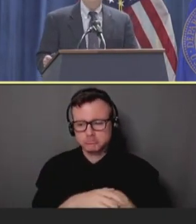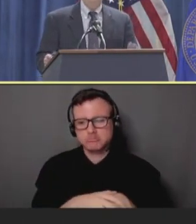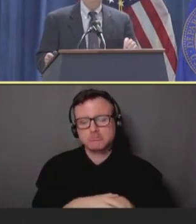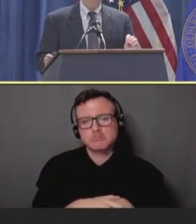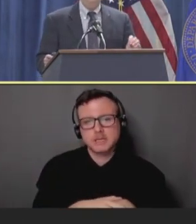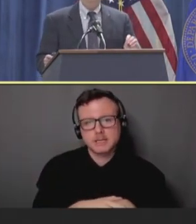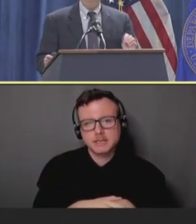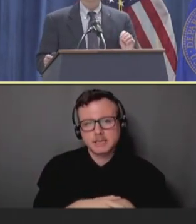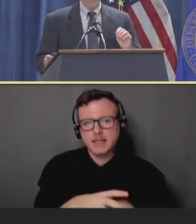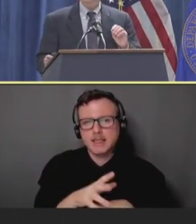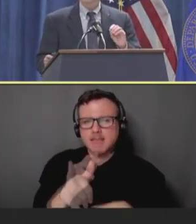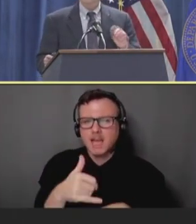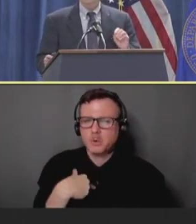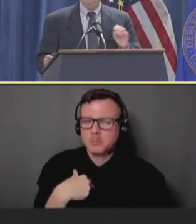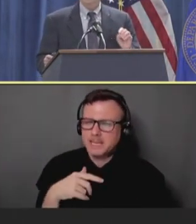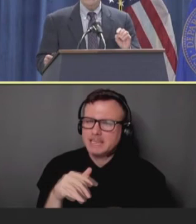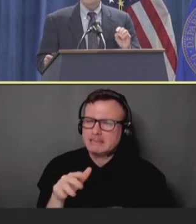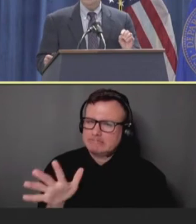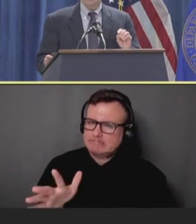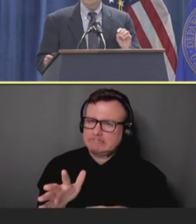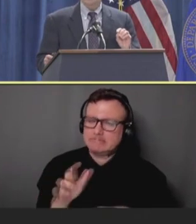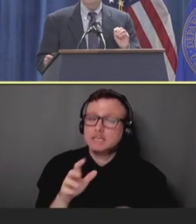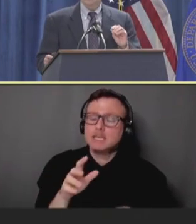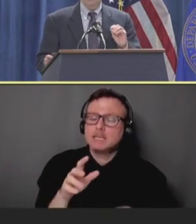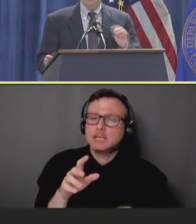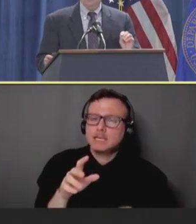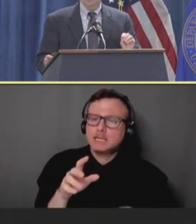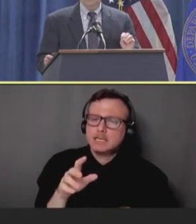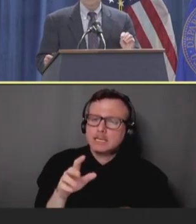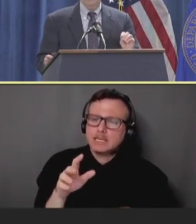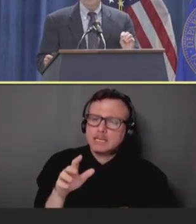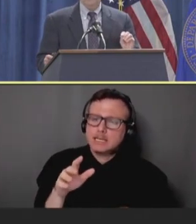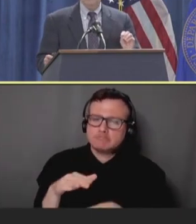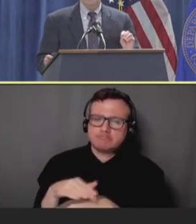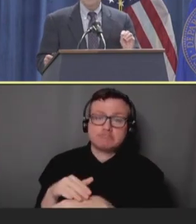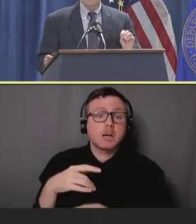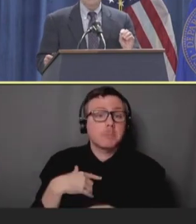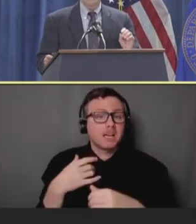In fact, Trump backed off on all of this.